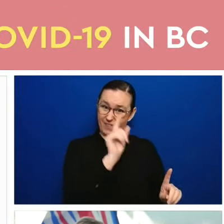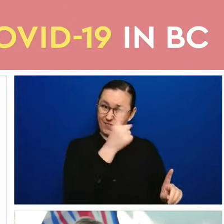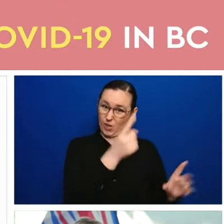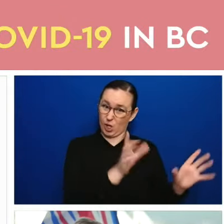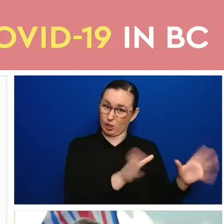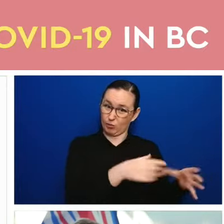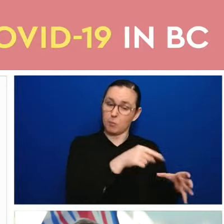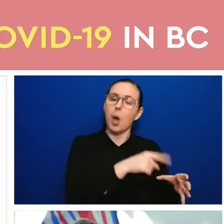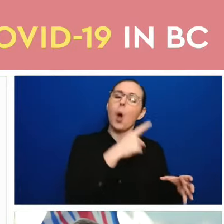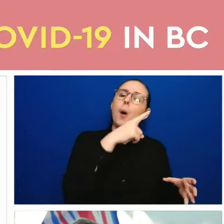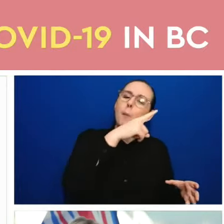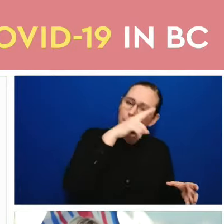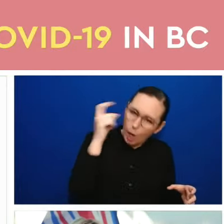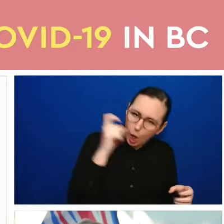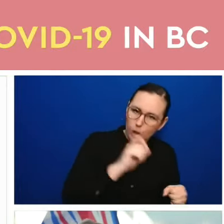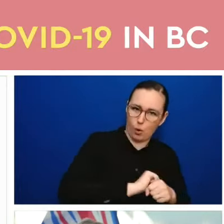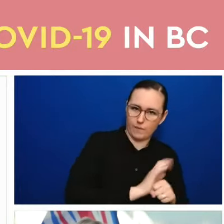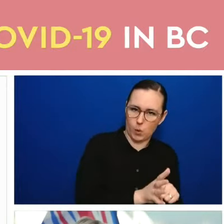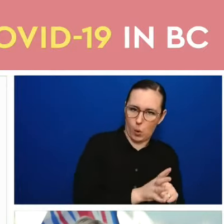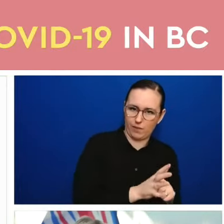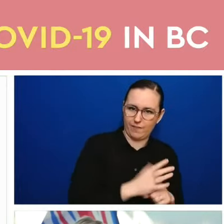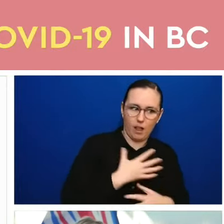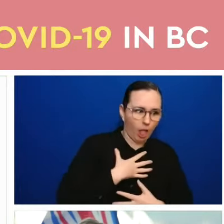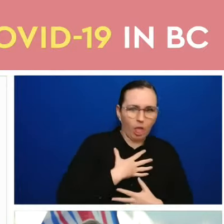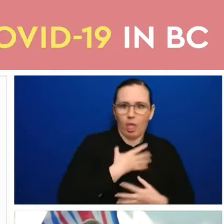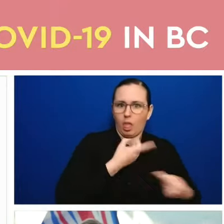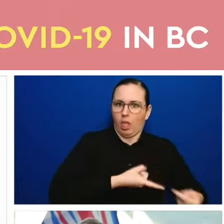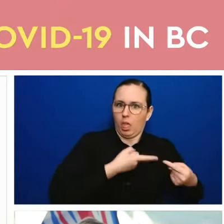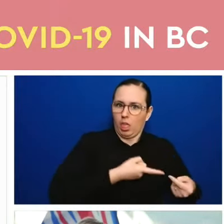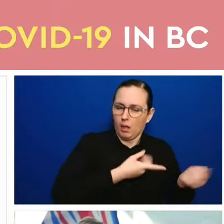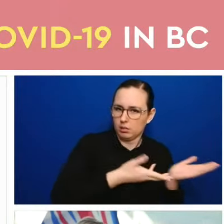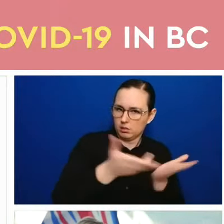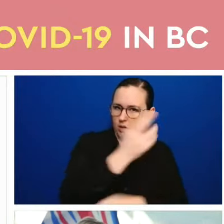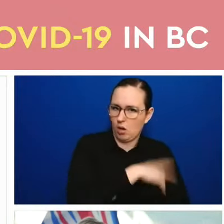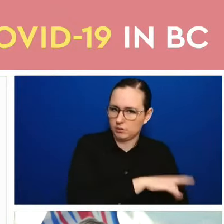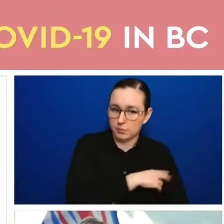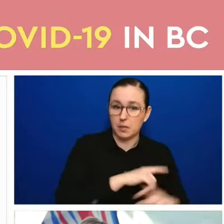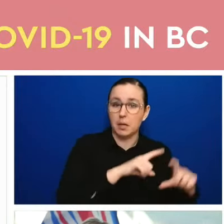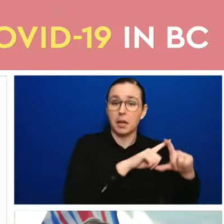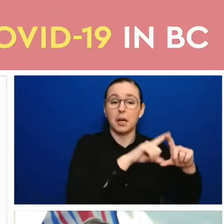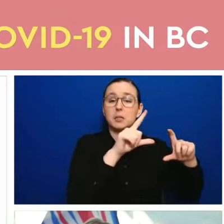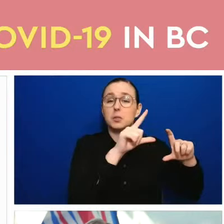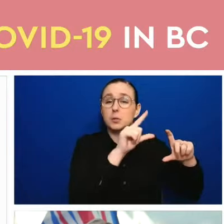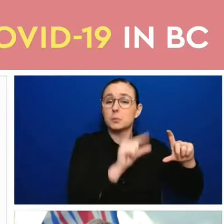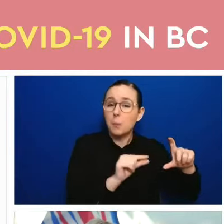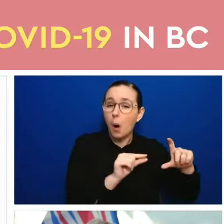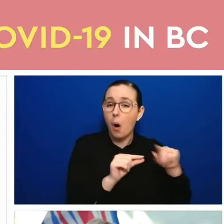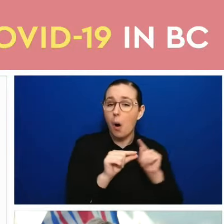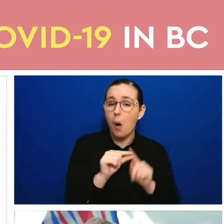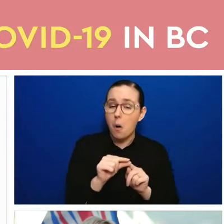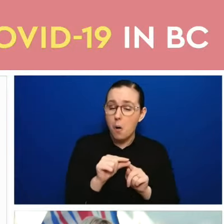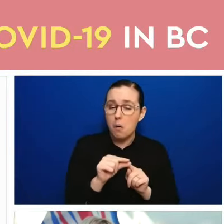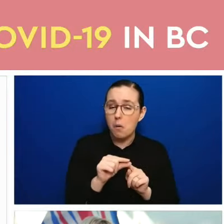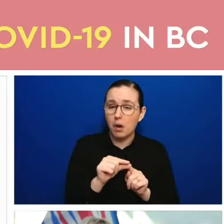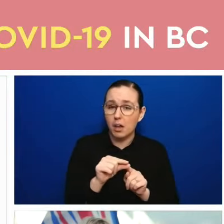There is of course still an important -- about 4% of people who are -- 44% of people who